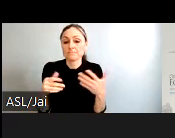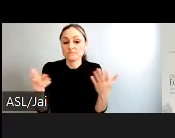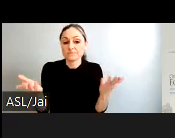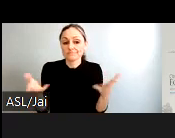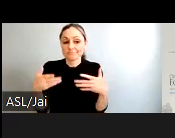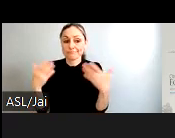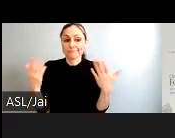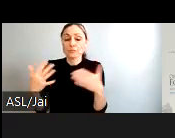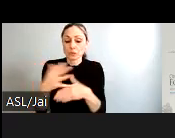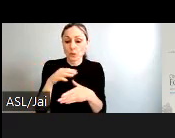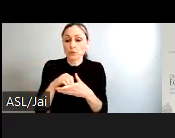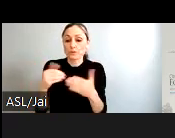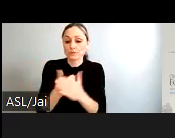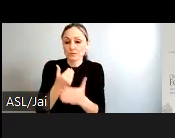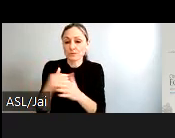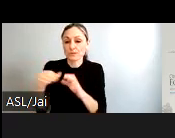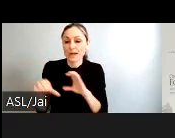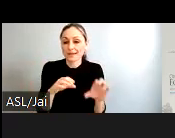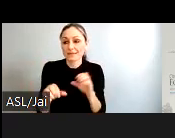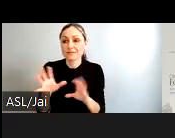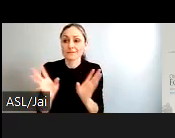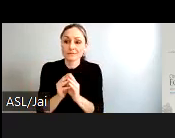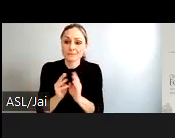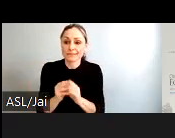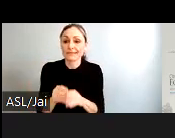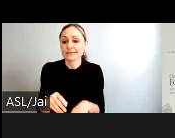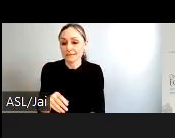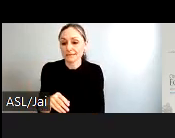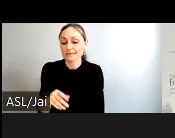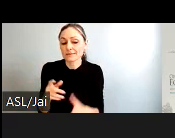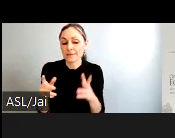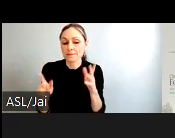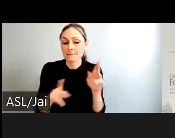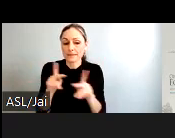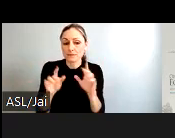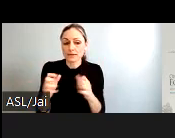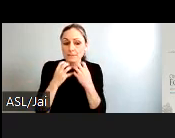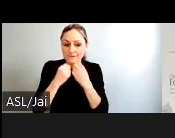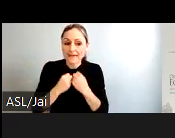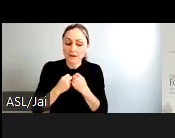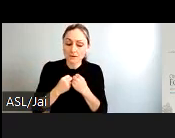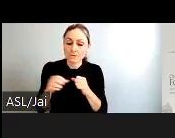to include new activities or meetings so that people can be valued and paid for their time.